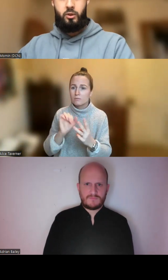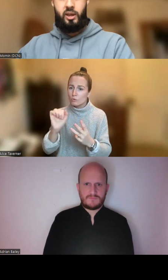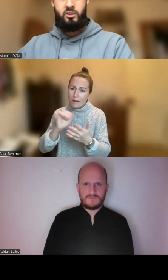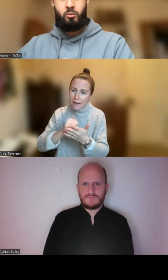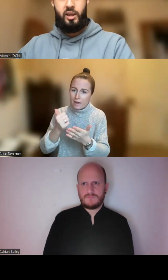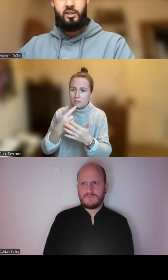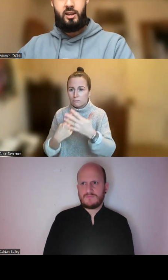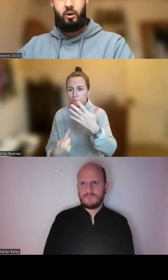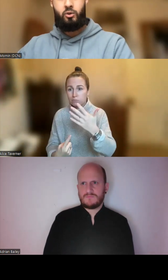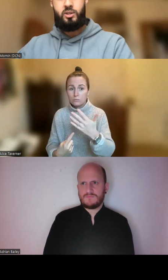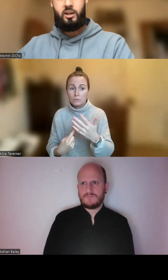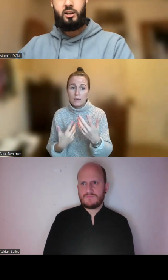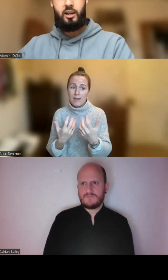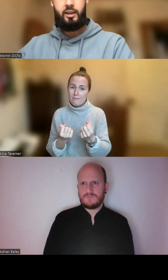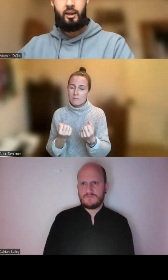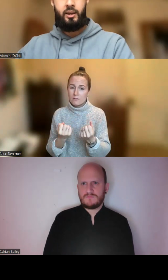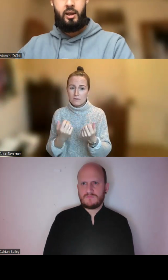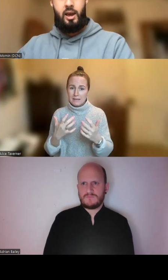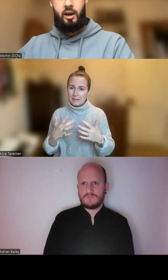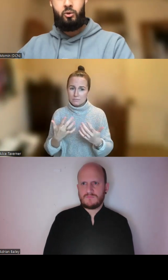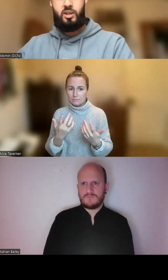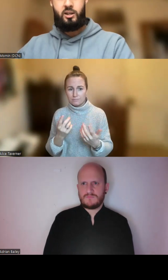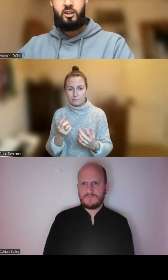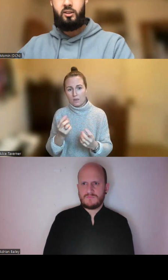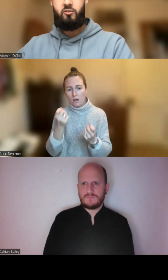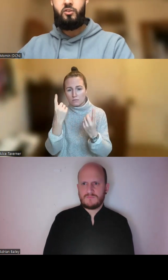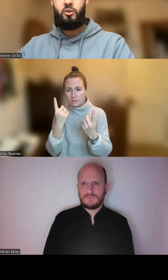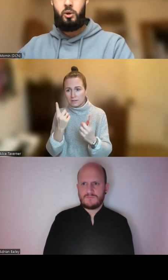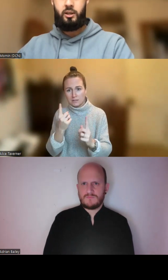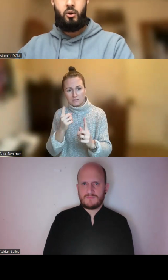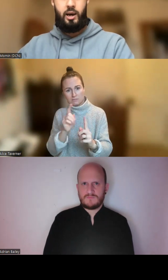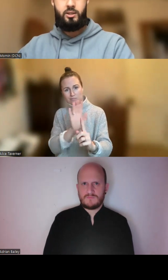You're getting some great insight on who's actually clicking and who's actually viewing your ads.